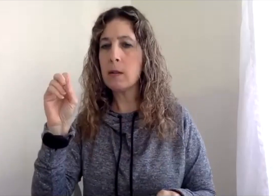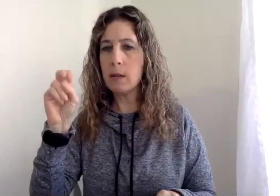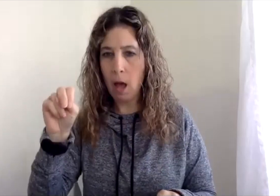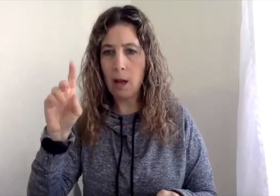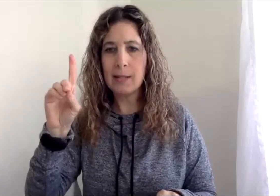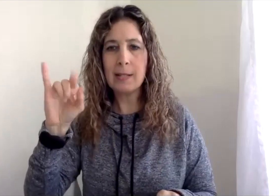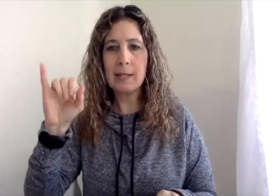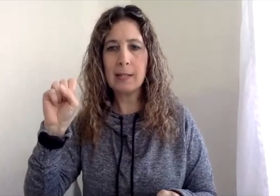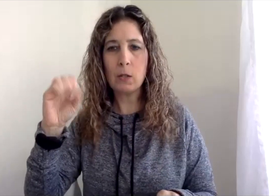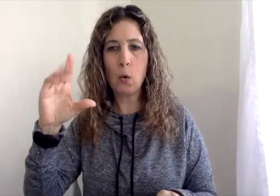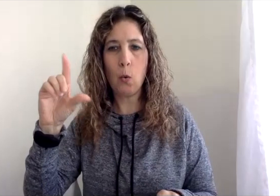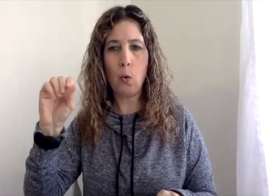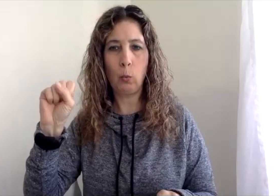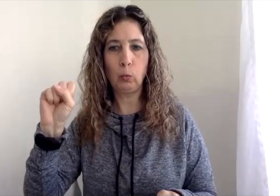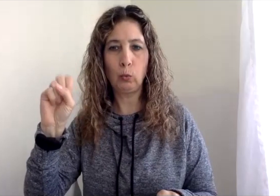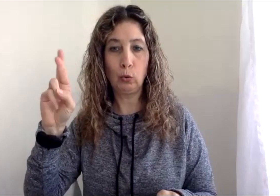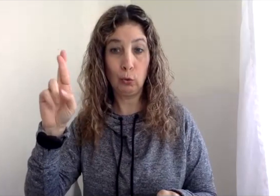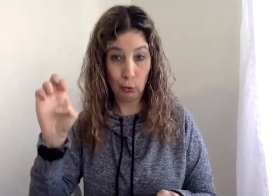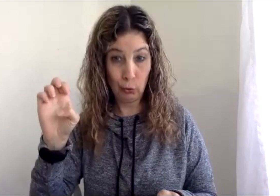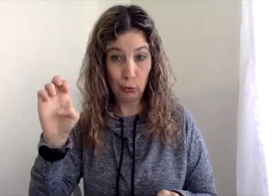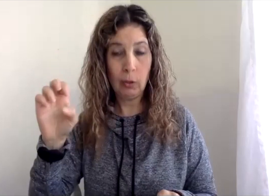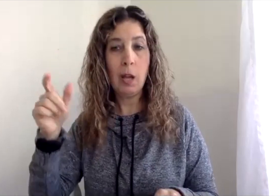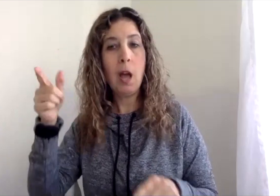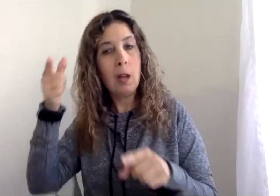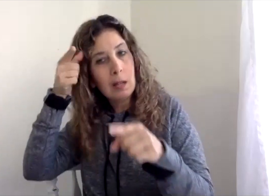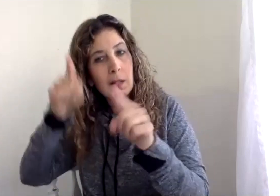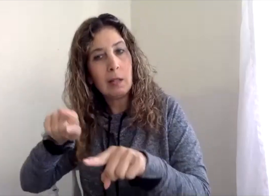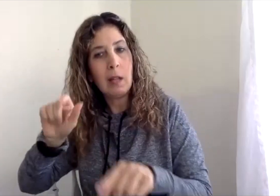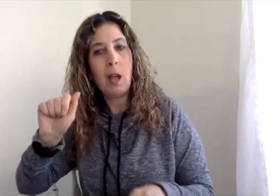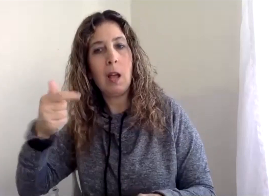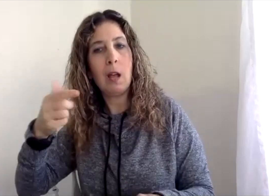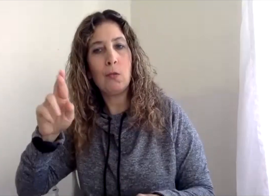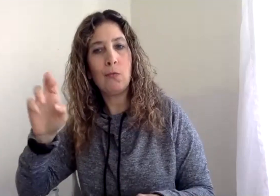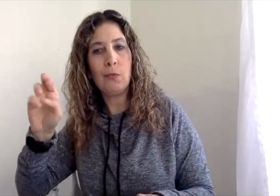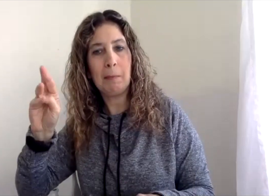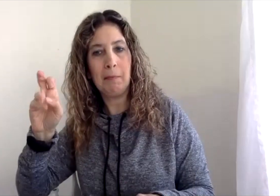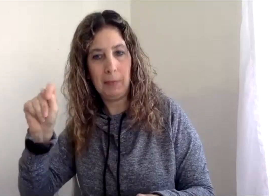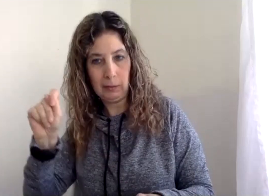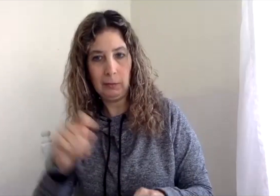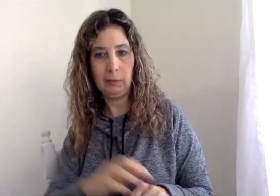is that they brought up the issue of a non-disclosure agreement, an NDA.